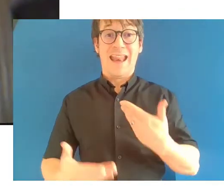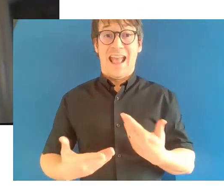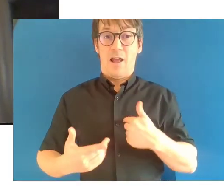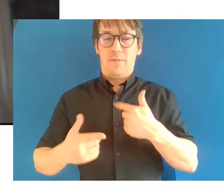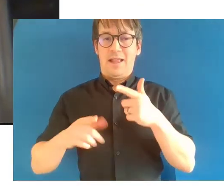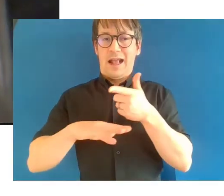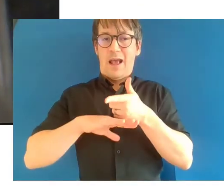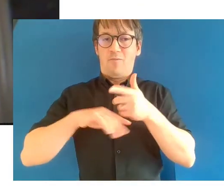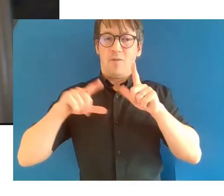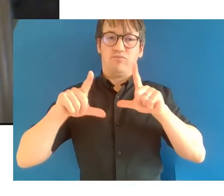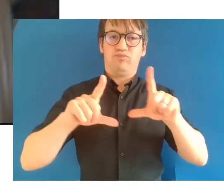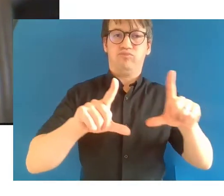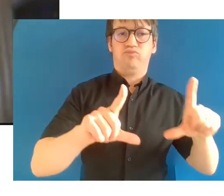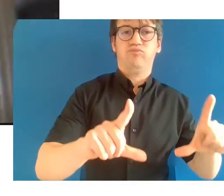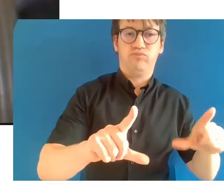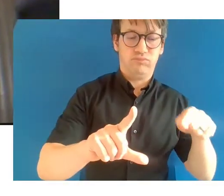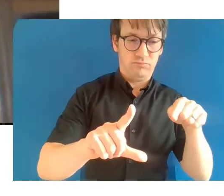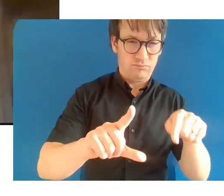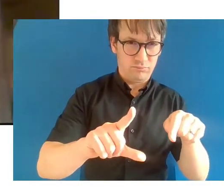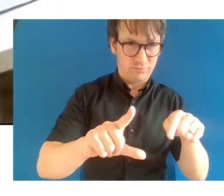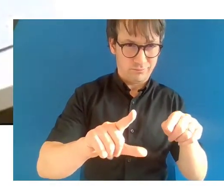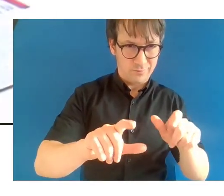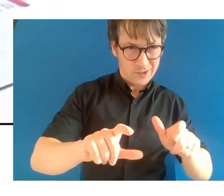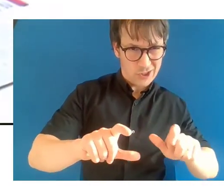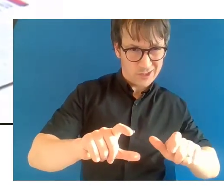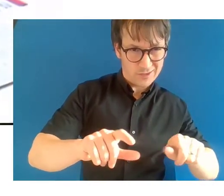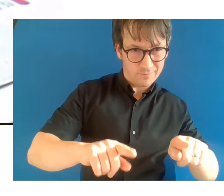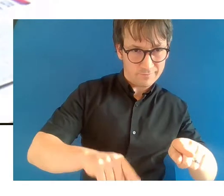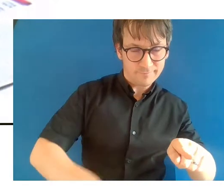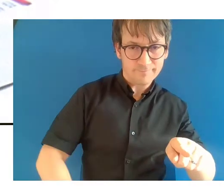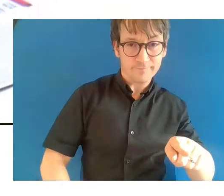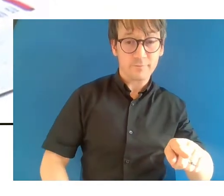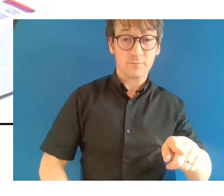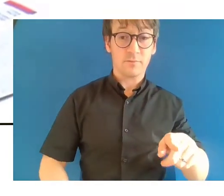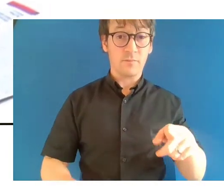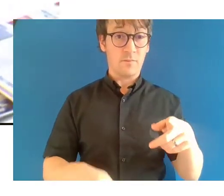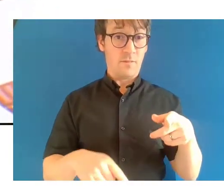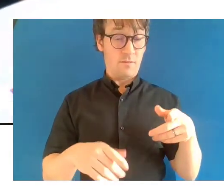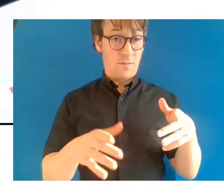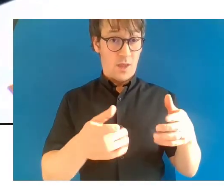Let me just set the view so you can see what I am showing you.